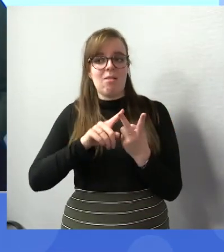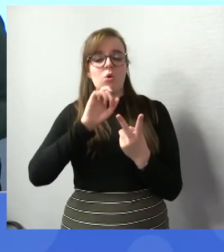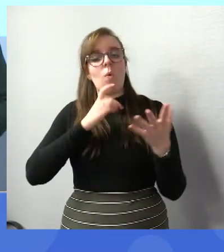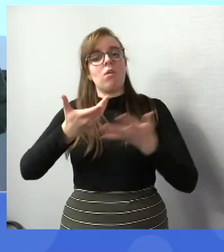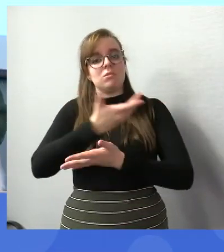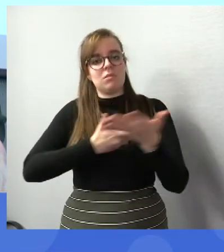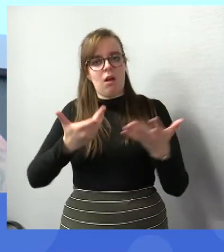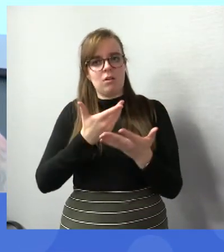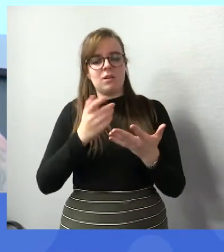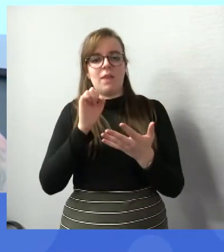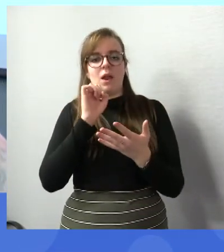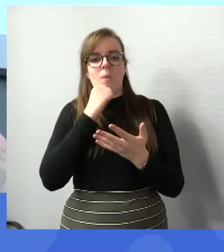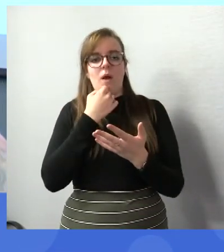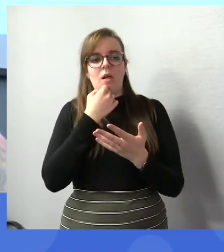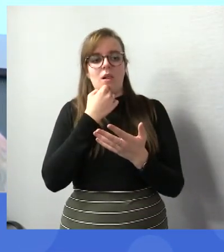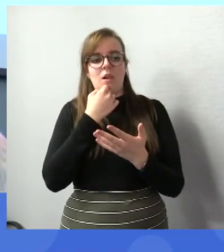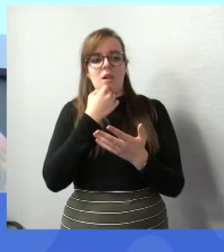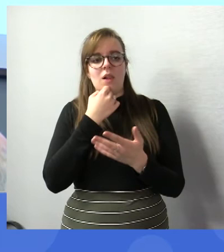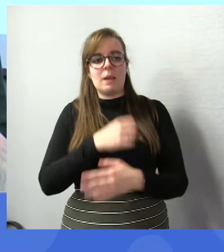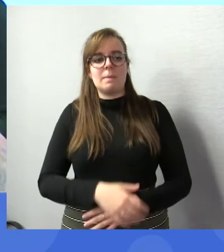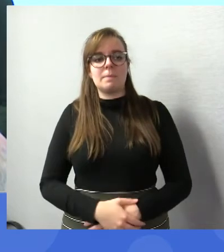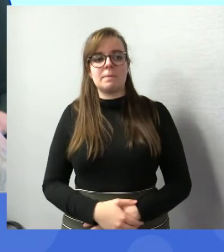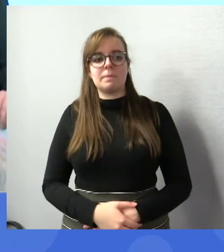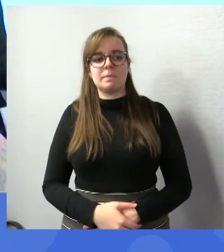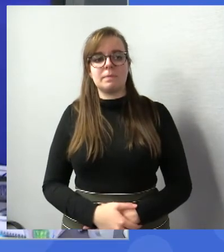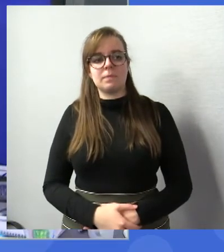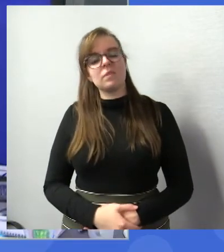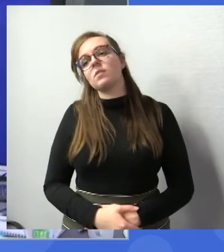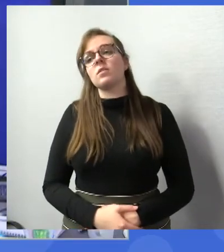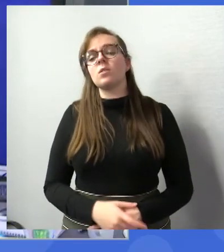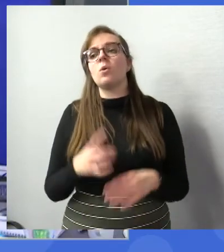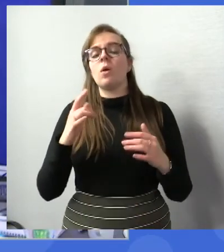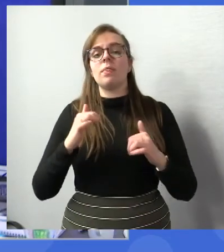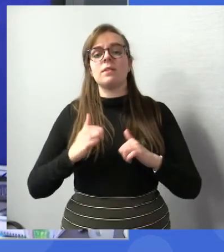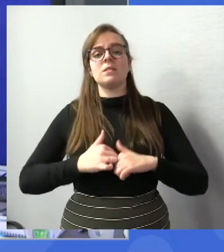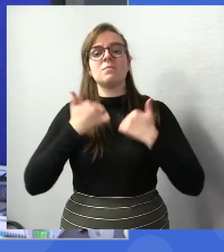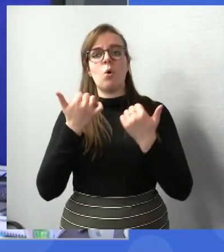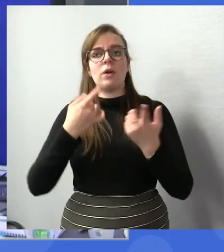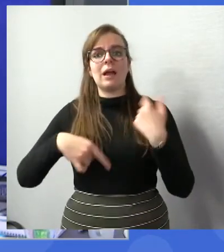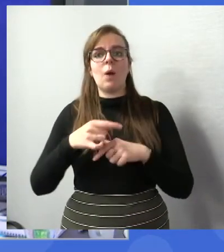hand over to so this morning our aim political panel narrow that down to